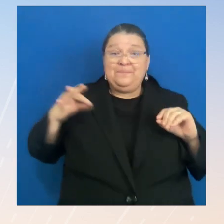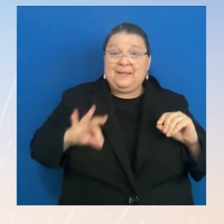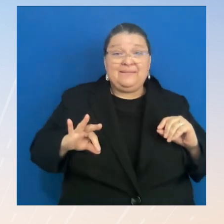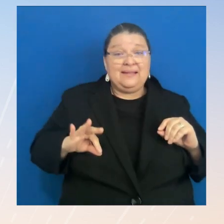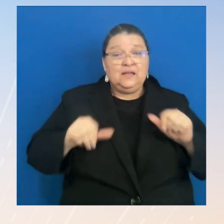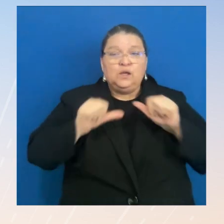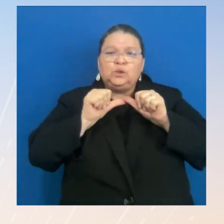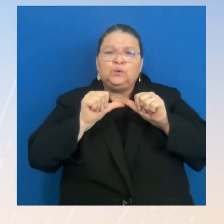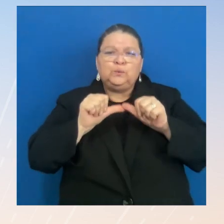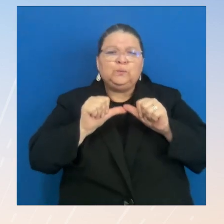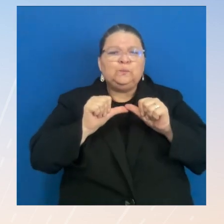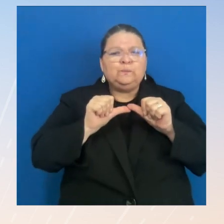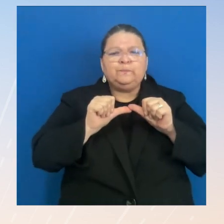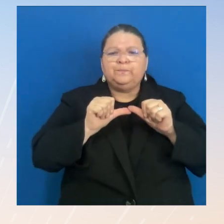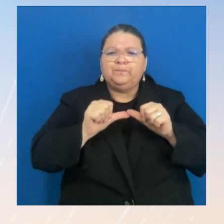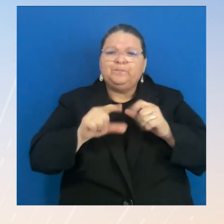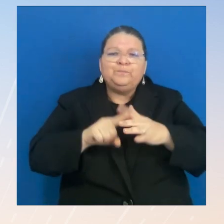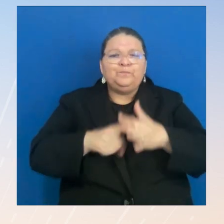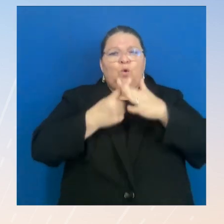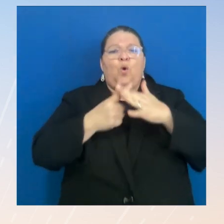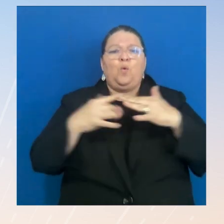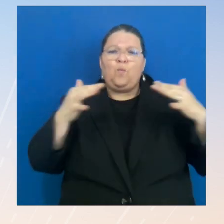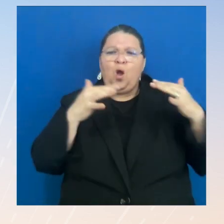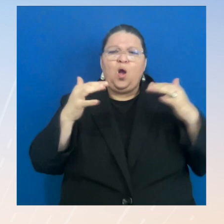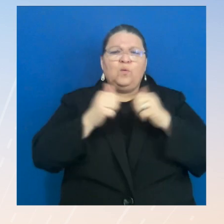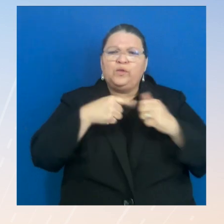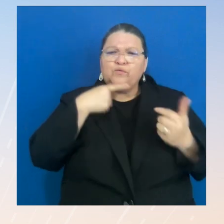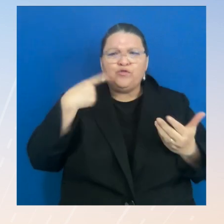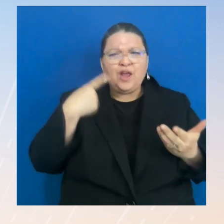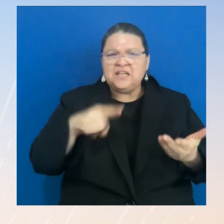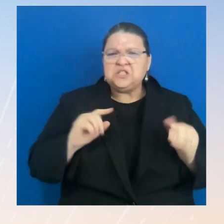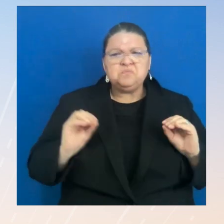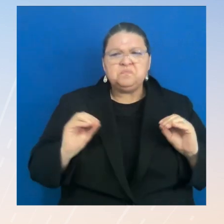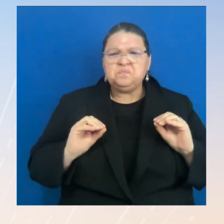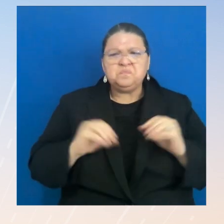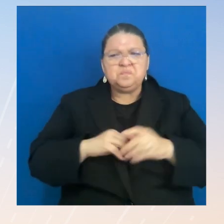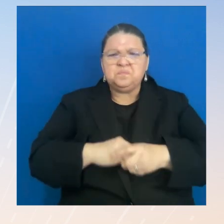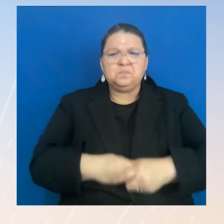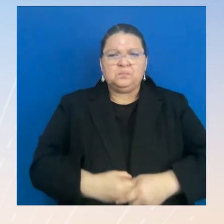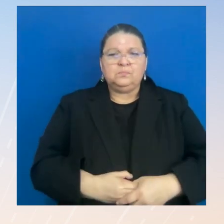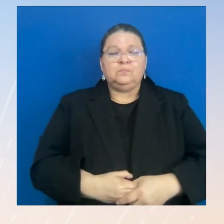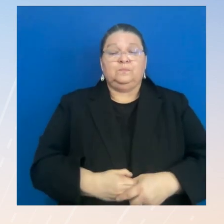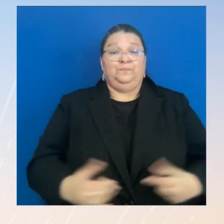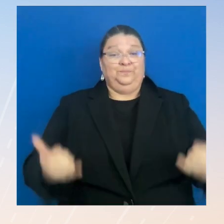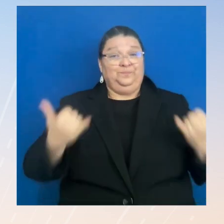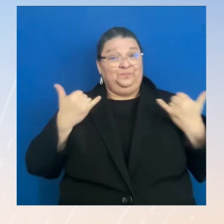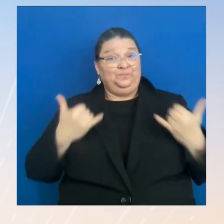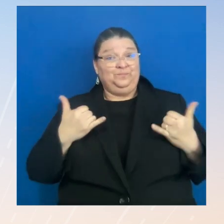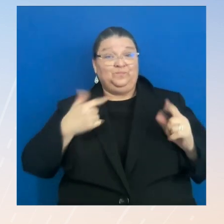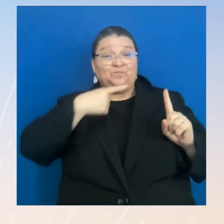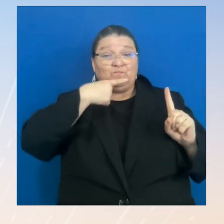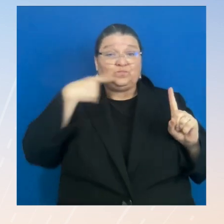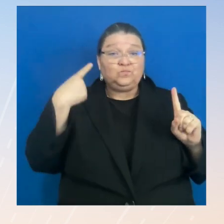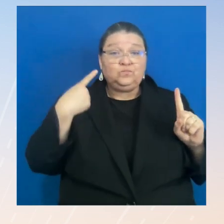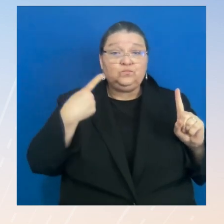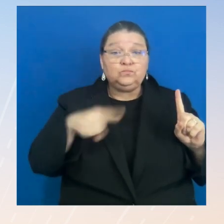that were imposed today by Russia against yourself, President Biden, and other top U.S. officials. Do you have a response to that?